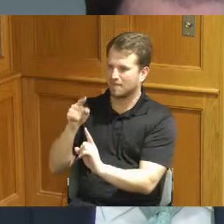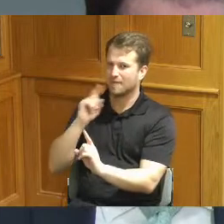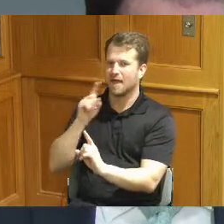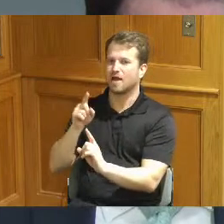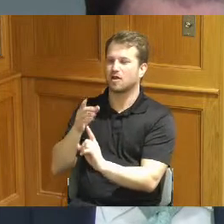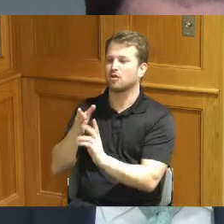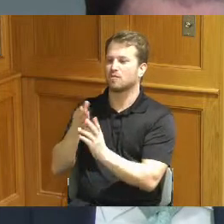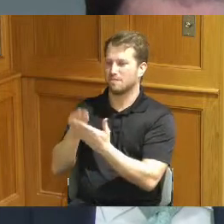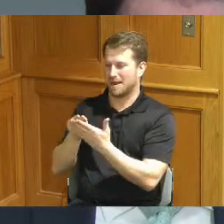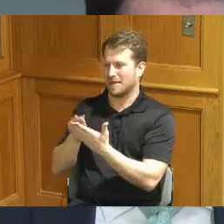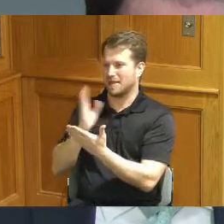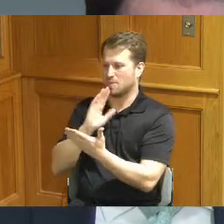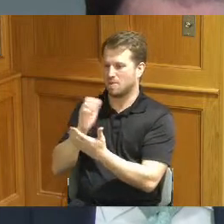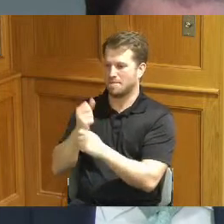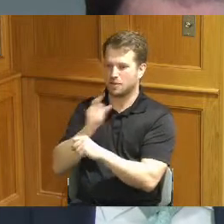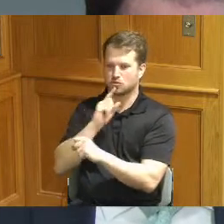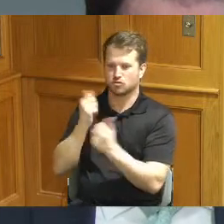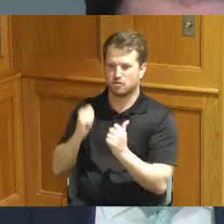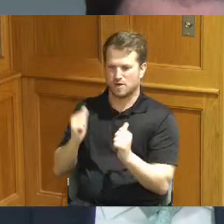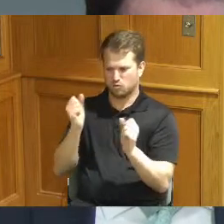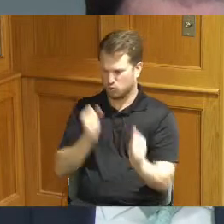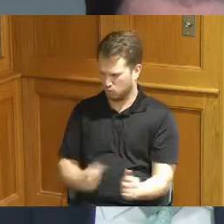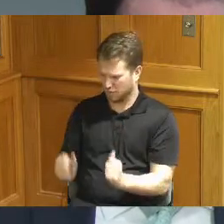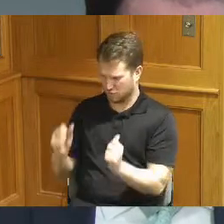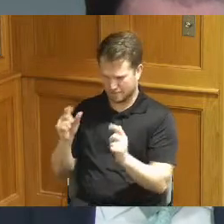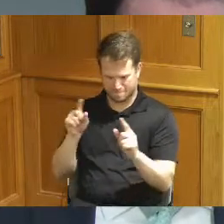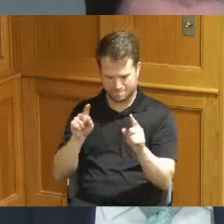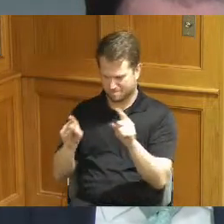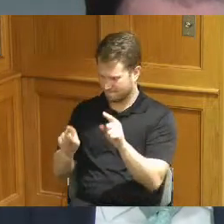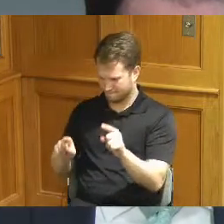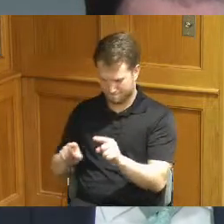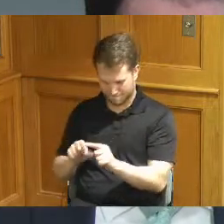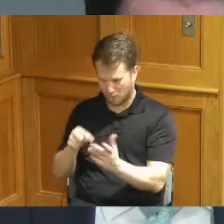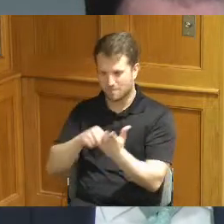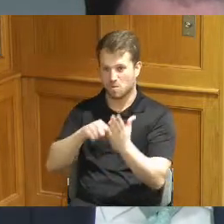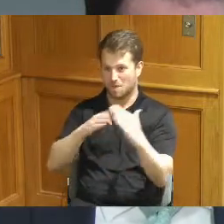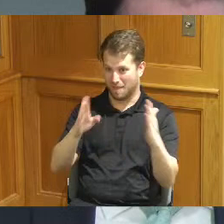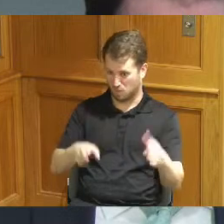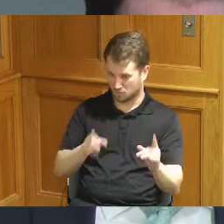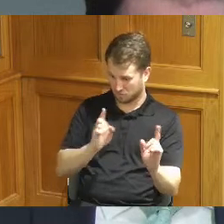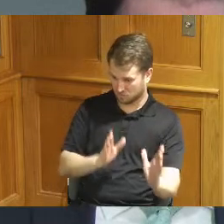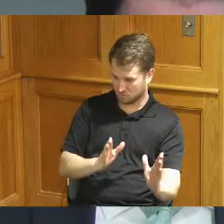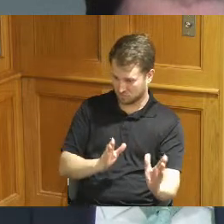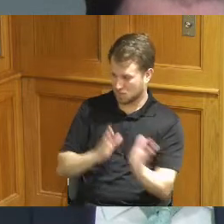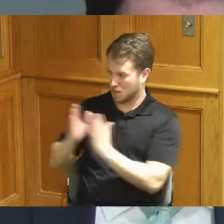we're trying to strategically draw that connection between affordable housing and the programming as